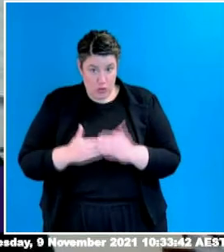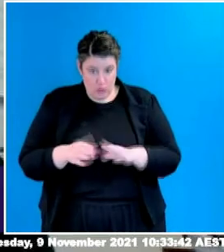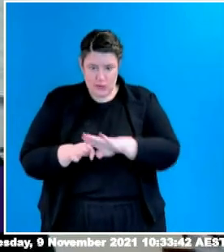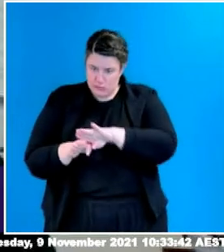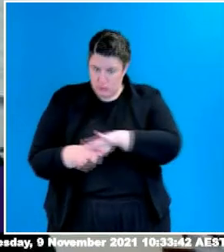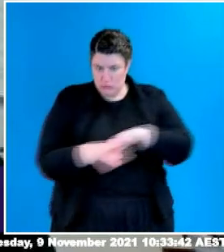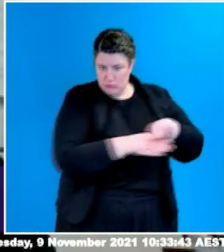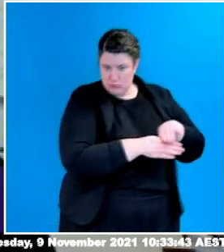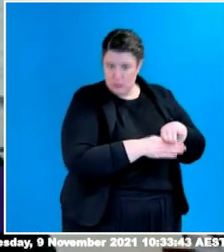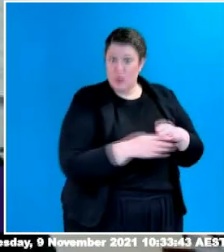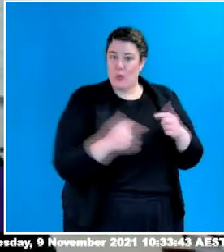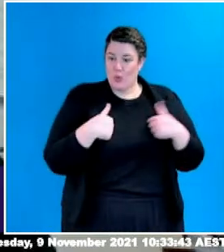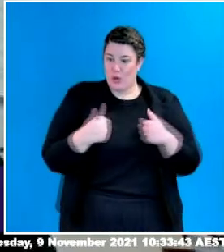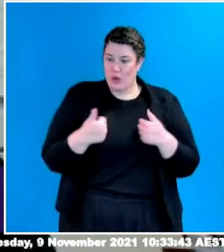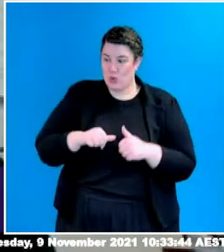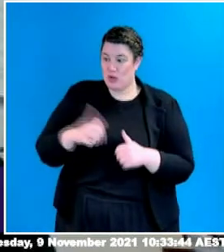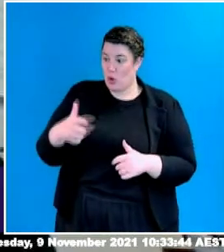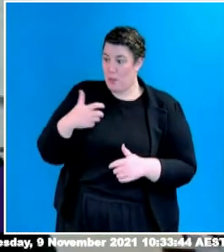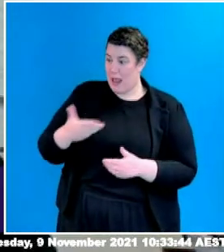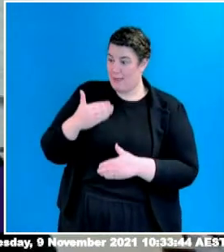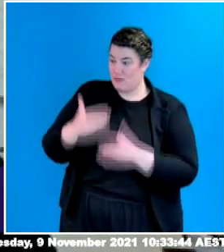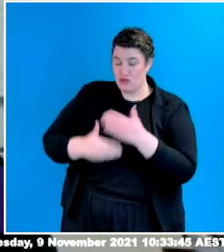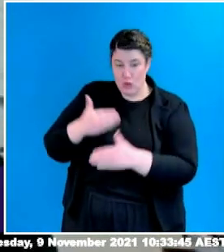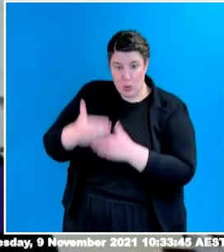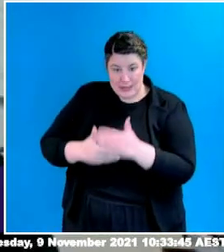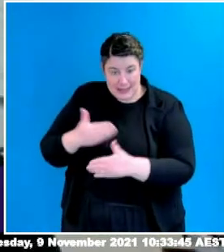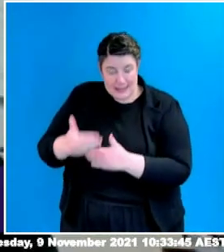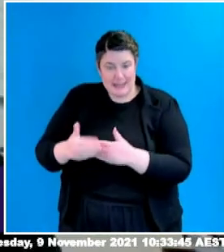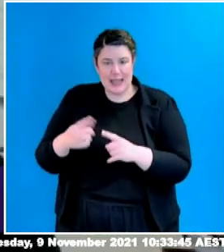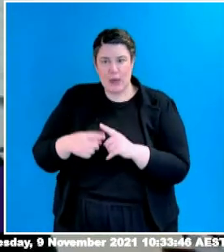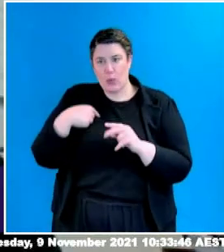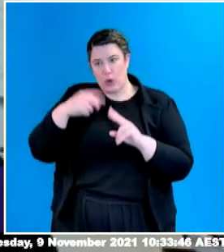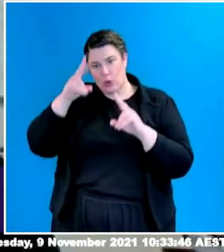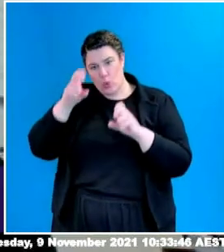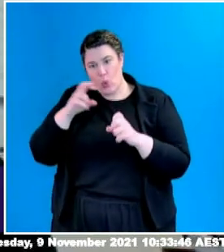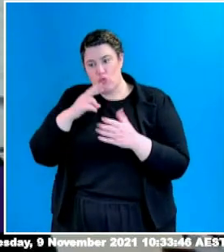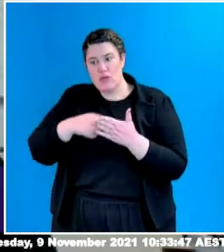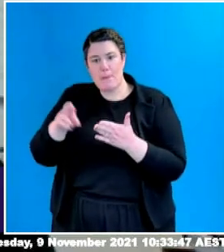much use the complaint mechanism and what we call the reporting mechanism, so